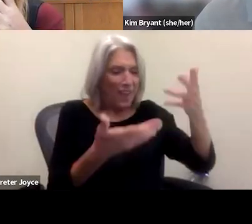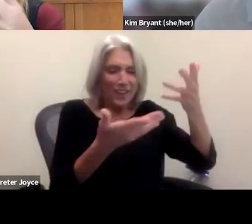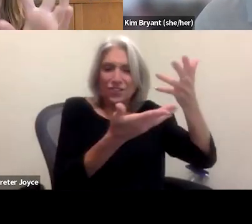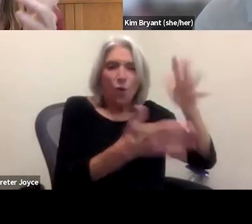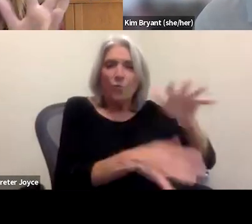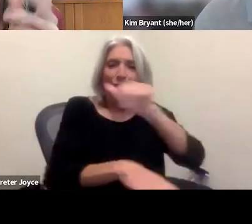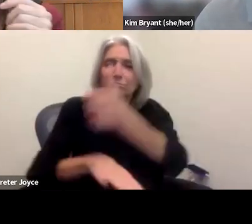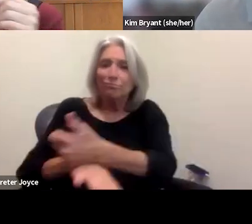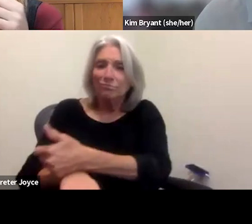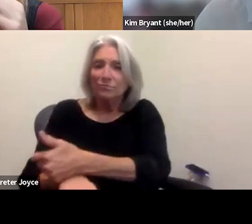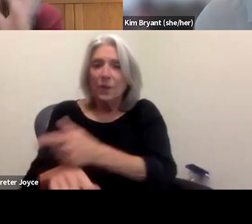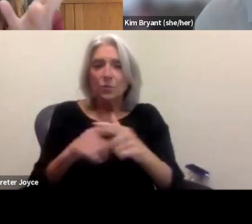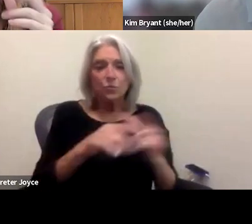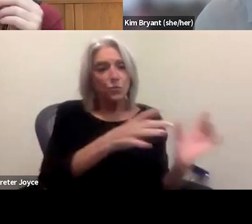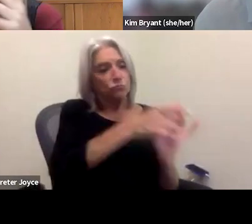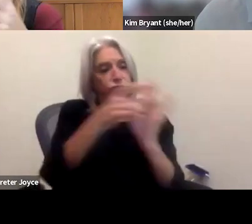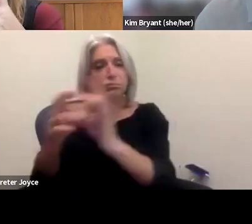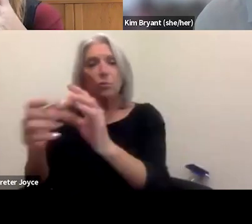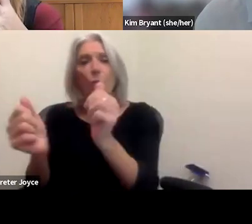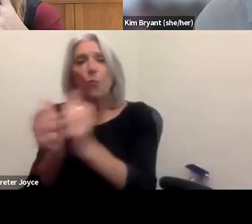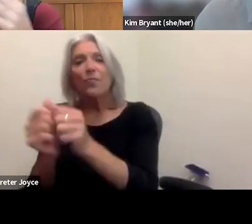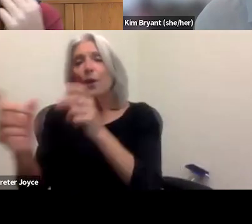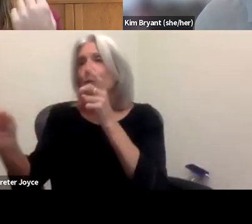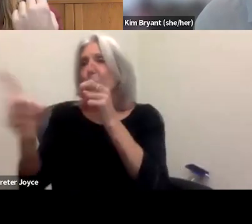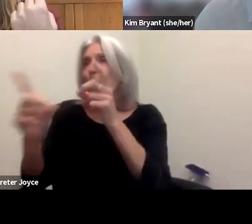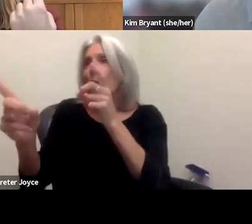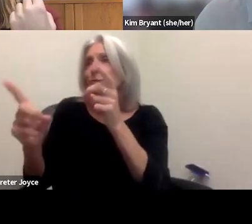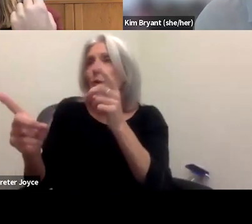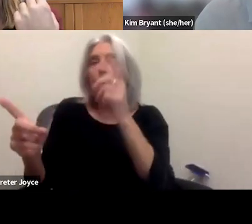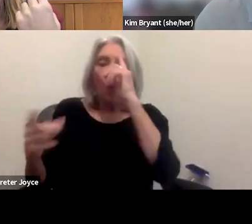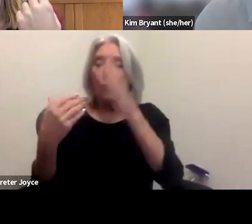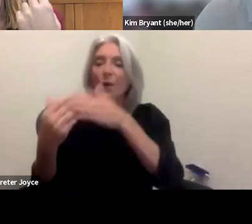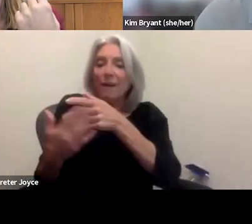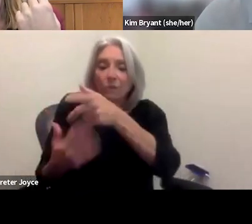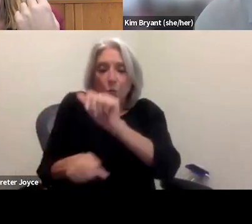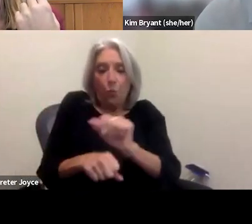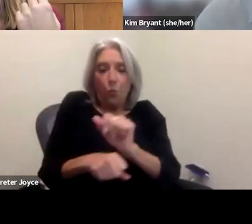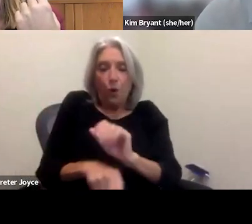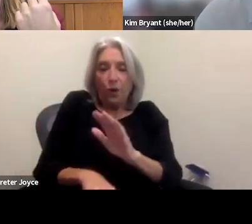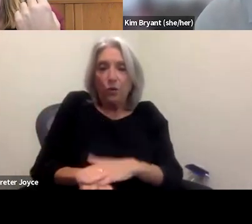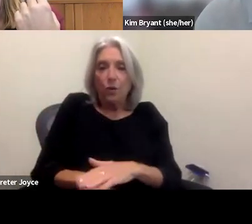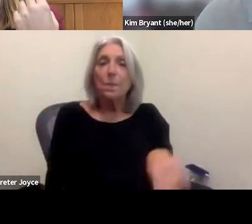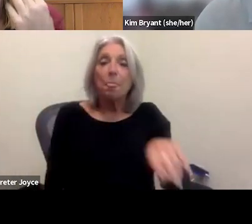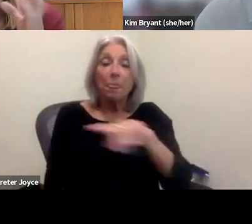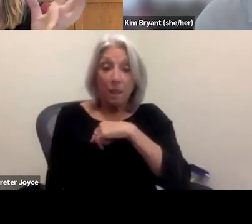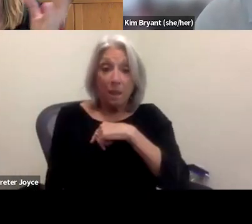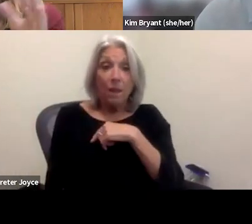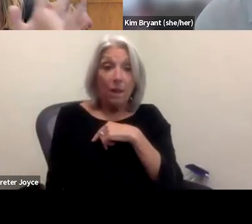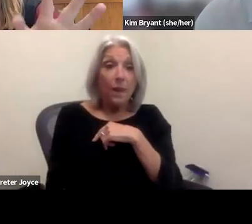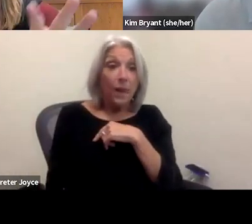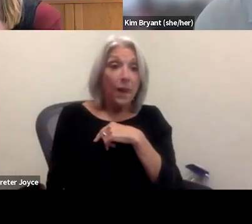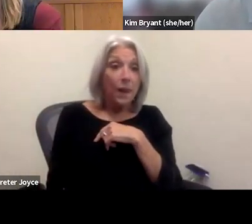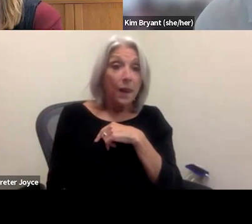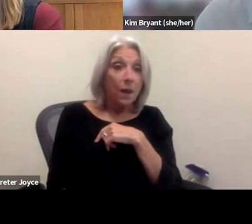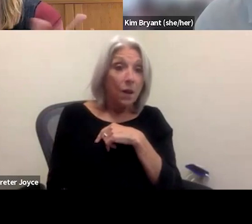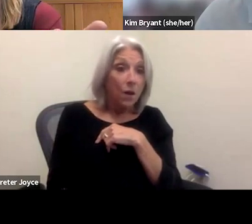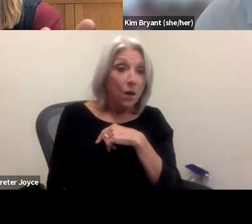to go along with directions for whatever bot or gadget you are working on? We've also-- here's us having fun.